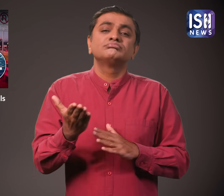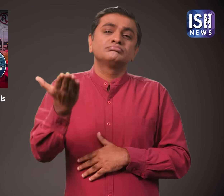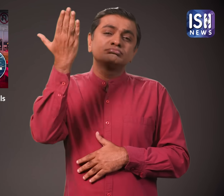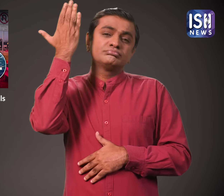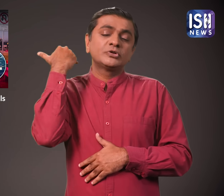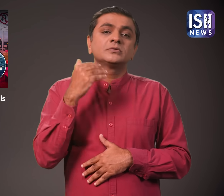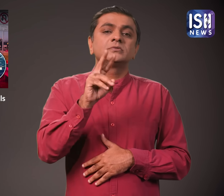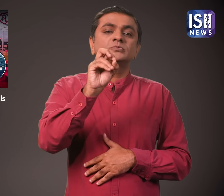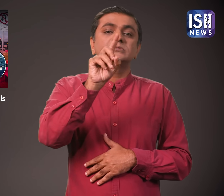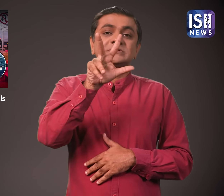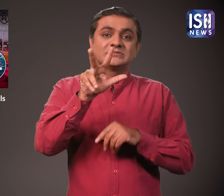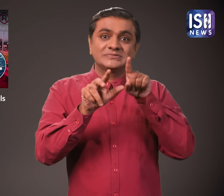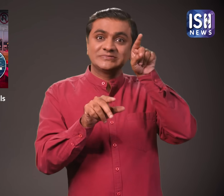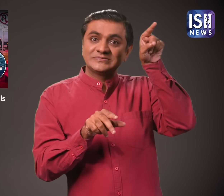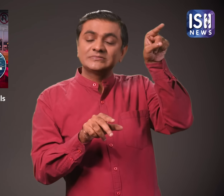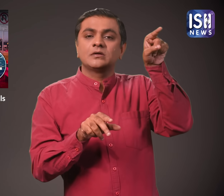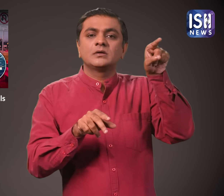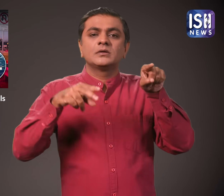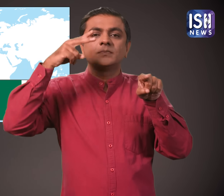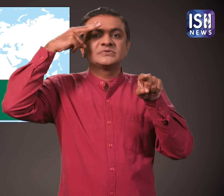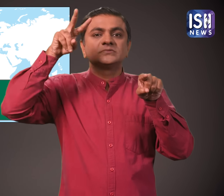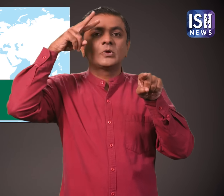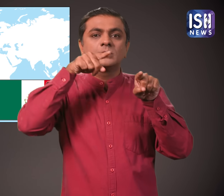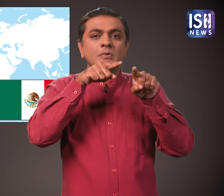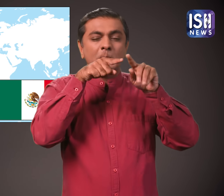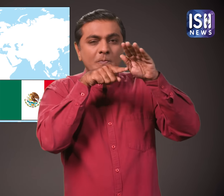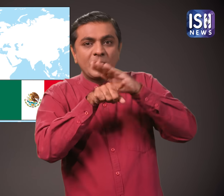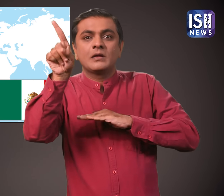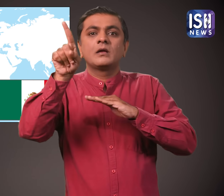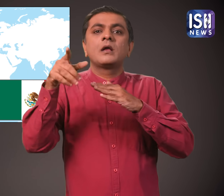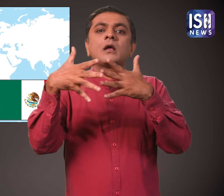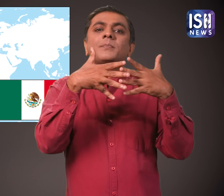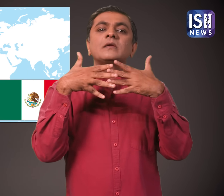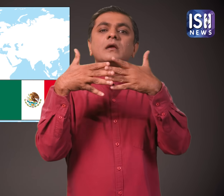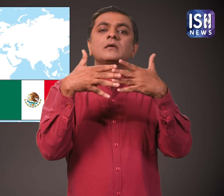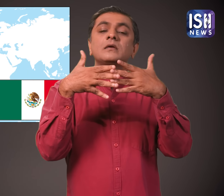In 2018, he illegally entered the U.S. through the Mexico border.